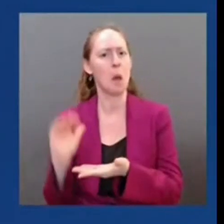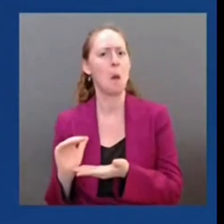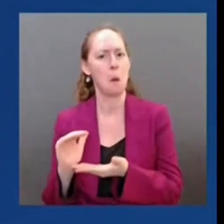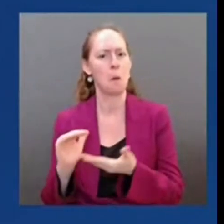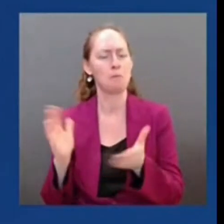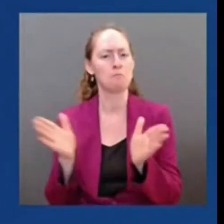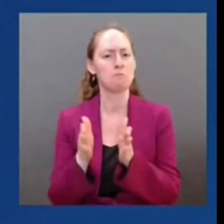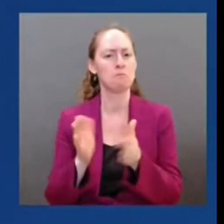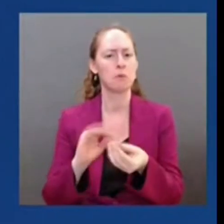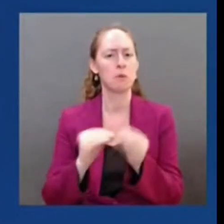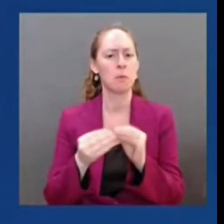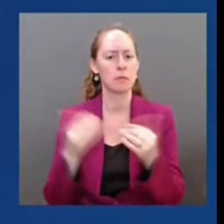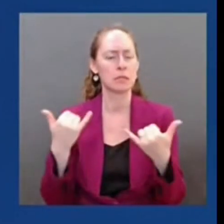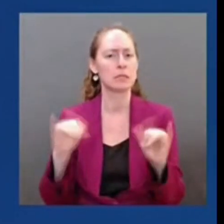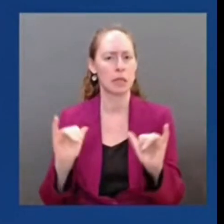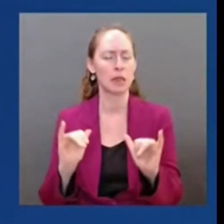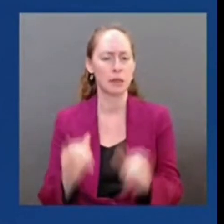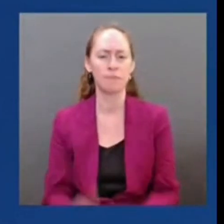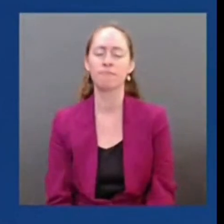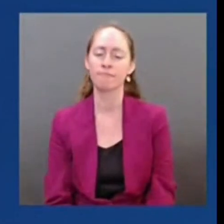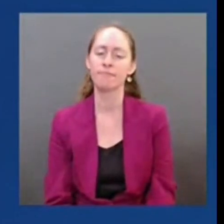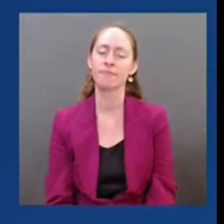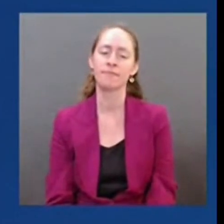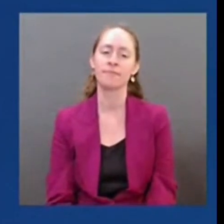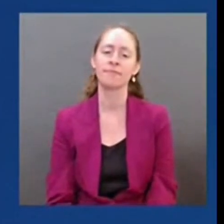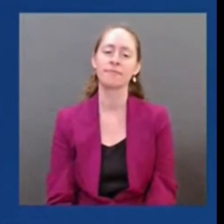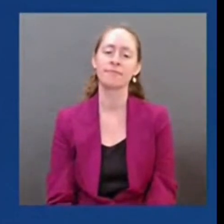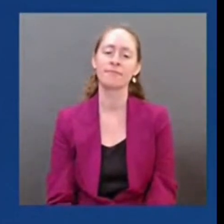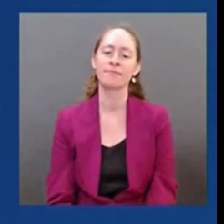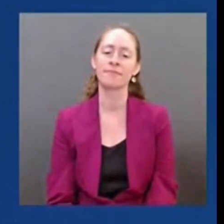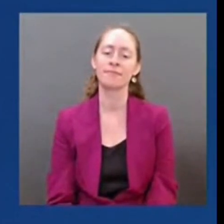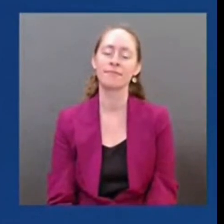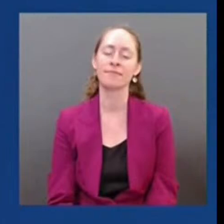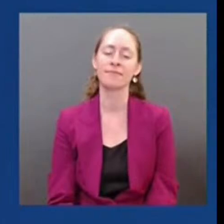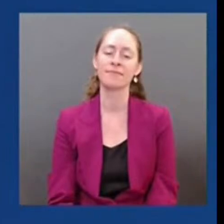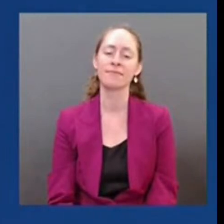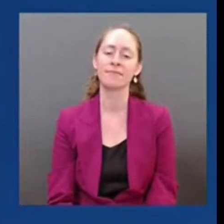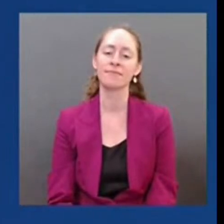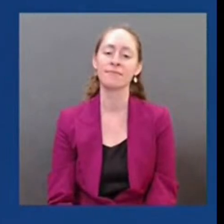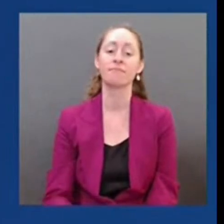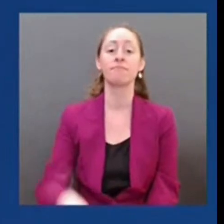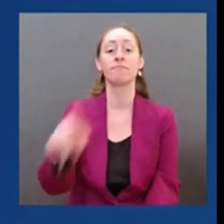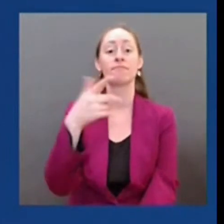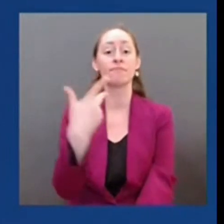LOWER THAN ONE WOULD EXPECT WITH INFECTIONS. I THINK THAT BEYOND THE